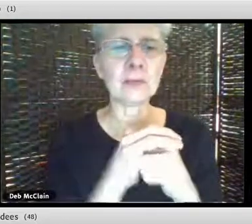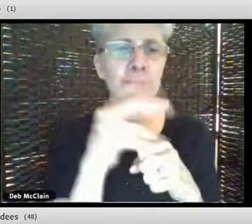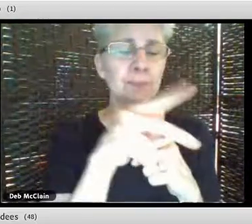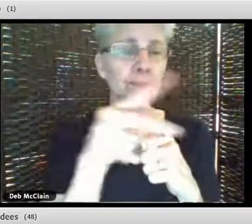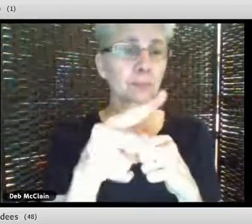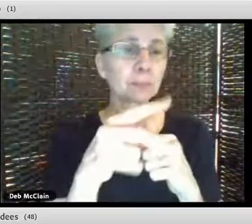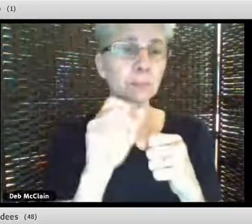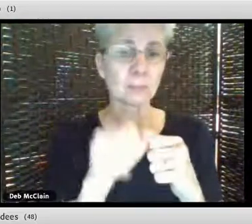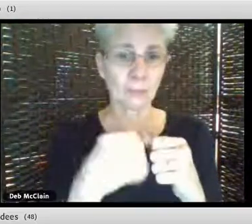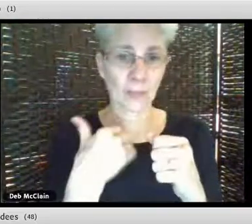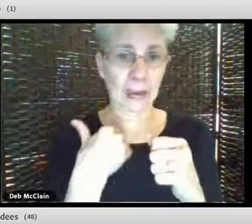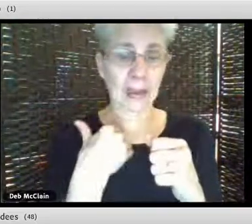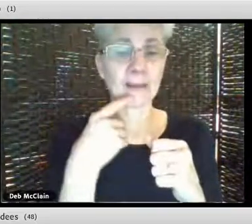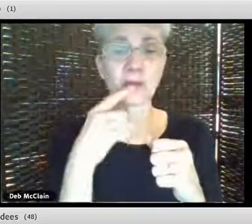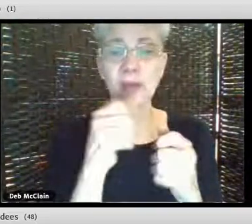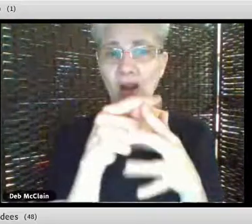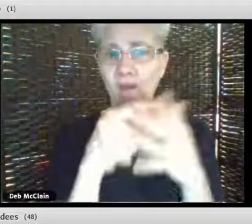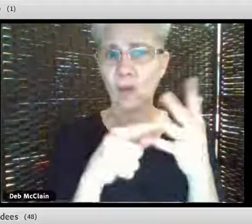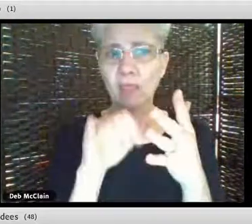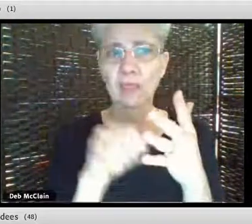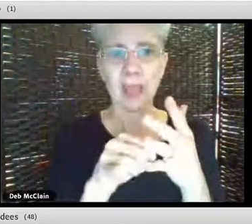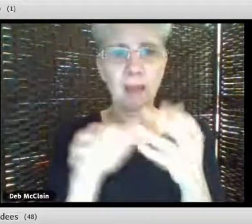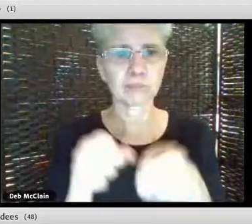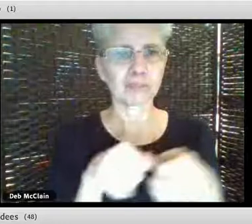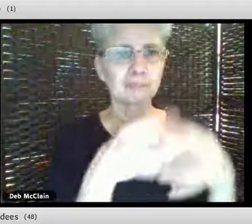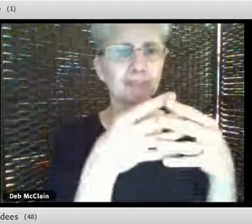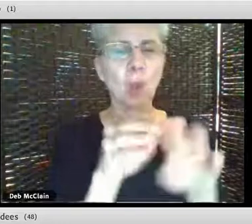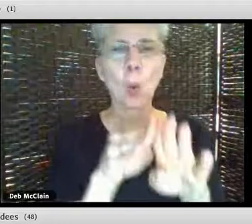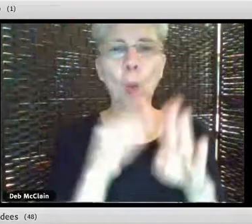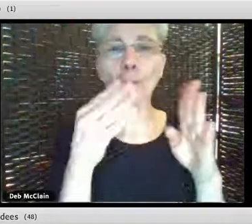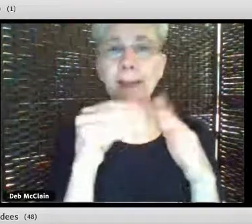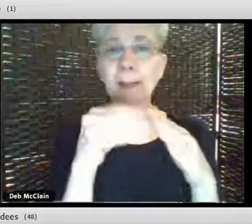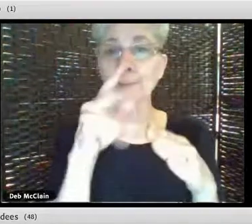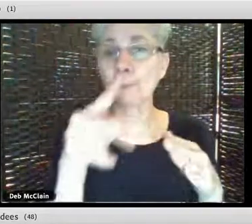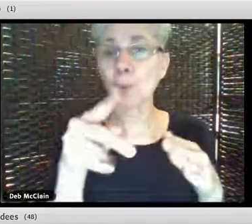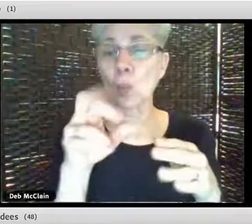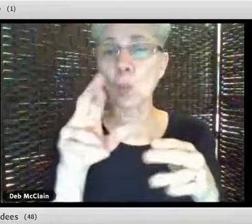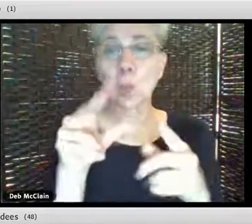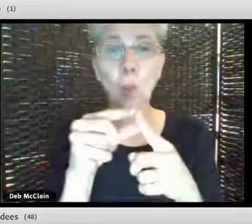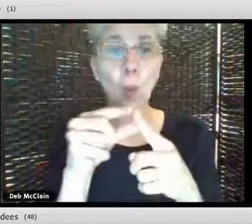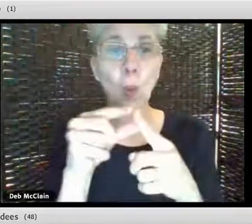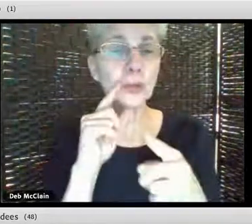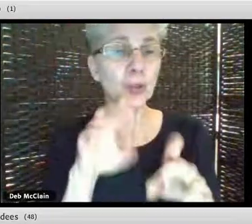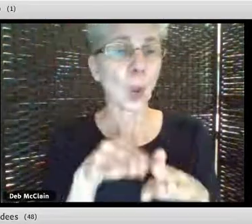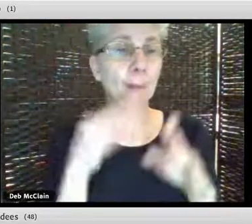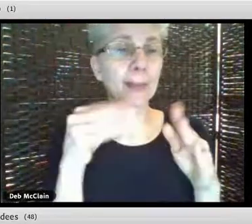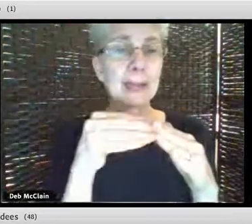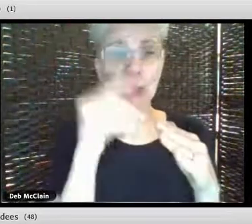You can have Word. You can have all that. You can open it in PowerPoint or Word, or you can open it in the Google products.